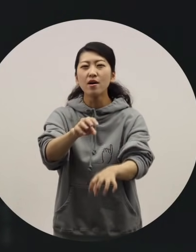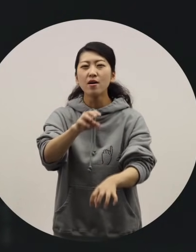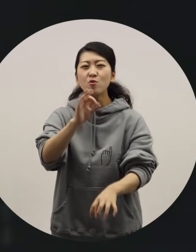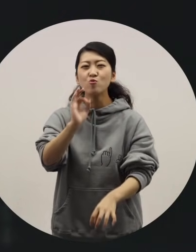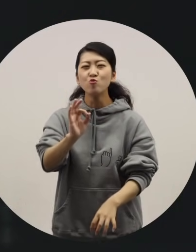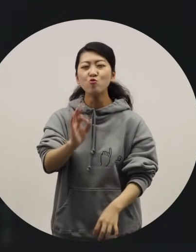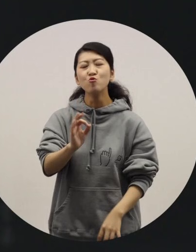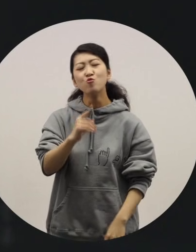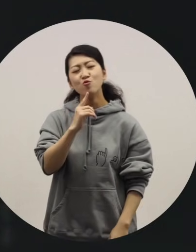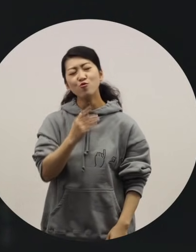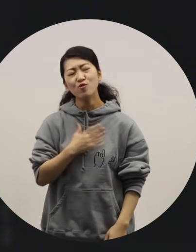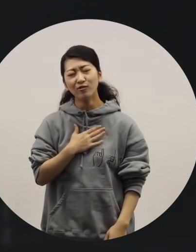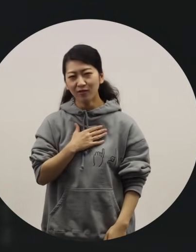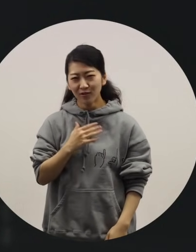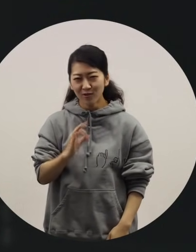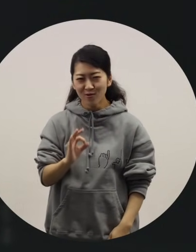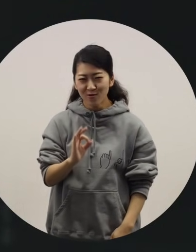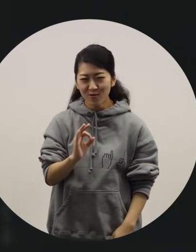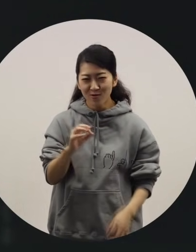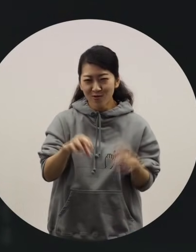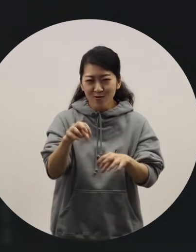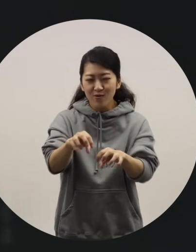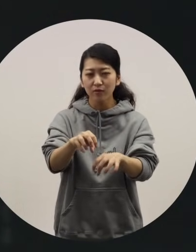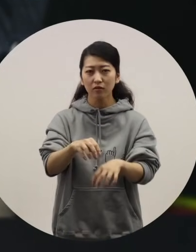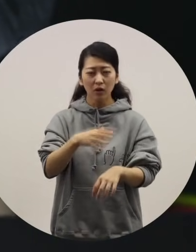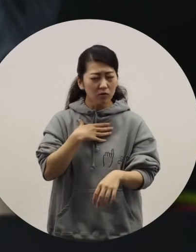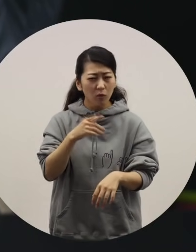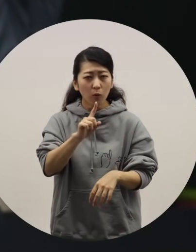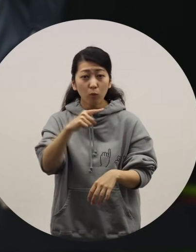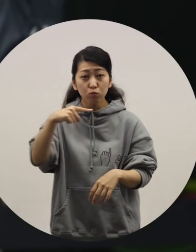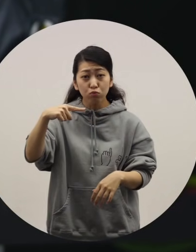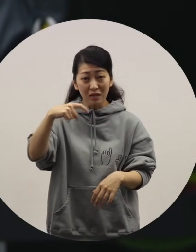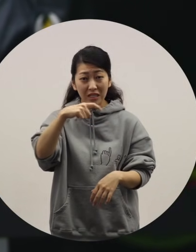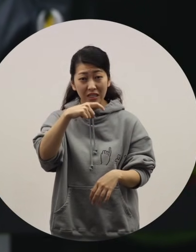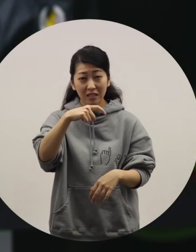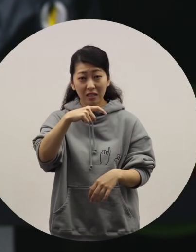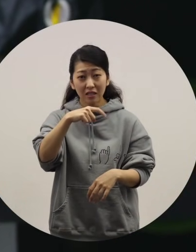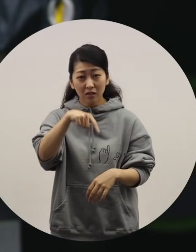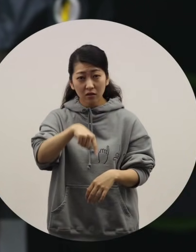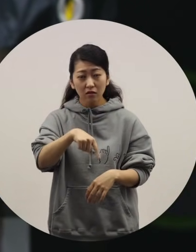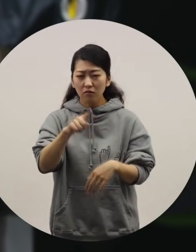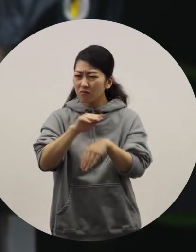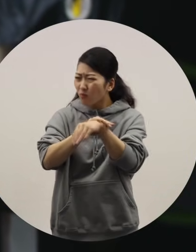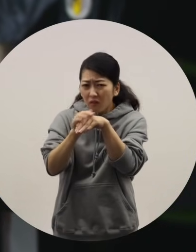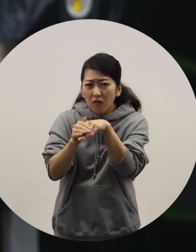It clicked. For example, the image of an insect came to mind. [Ochiai] The exterior of the insect? -[Kenmochi] Yes. That's right.